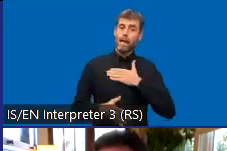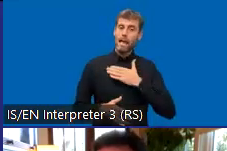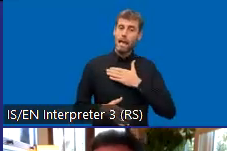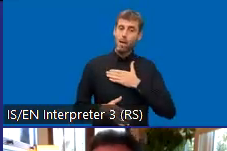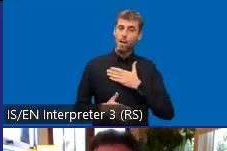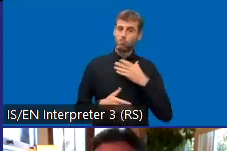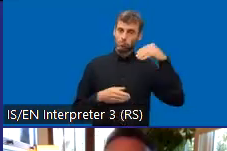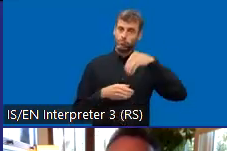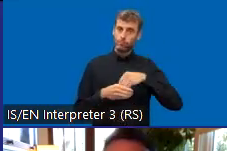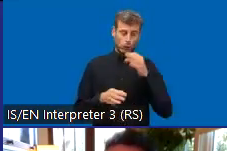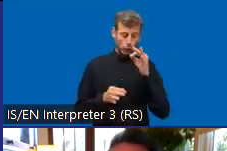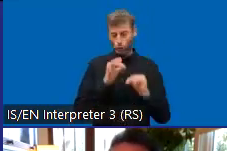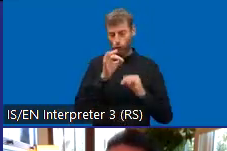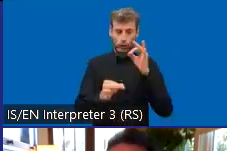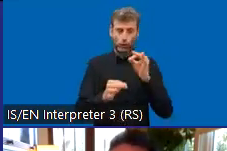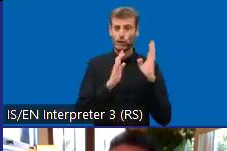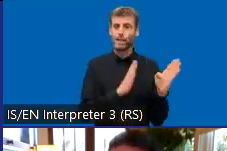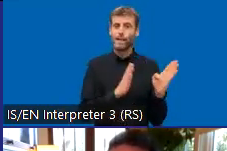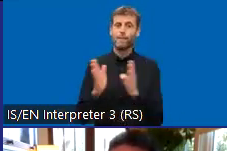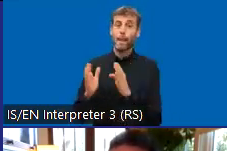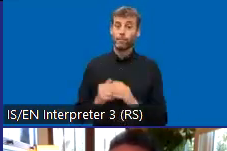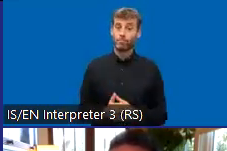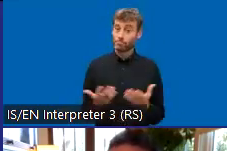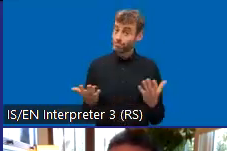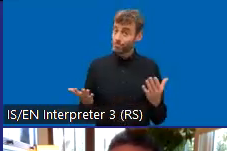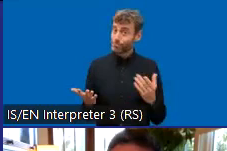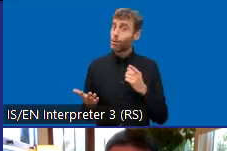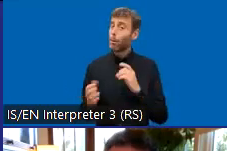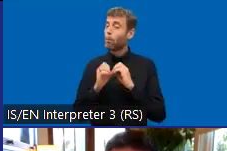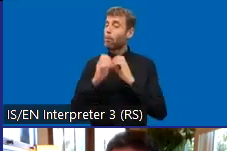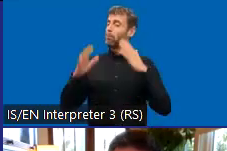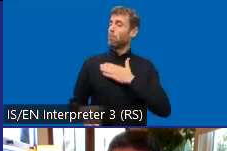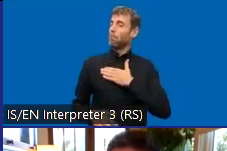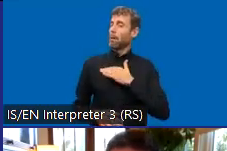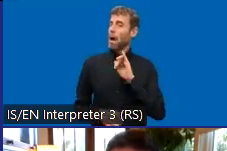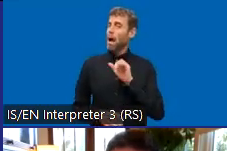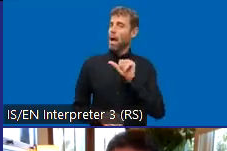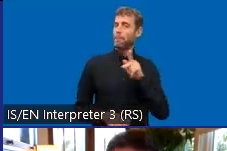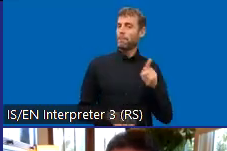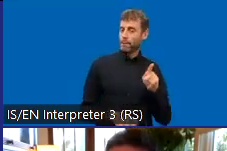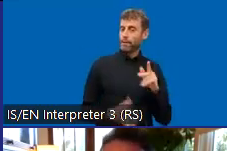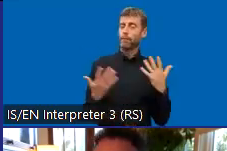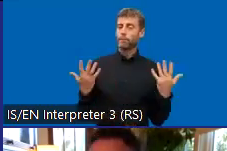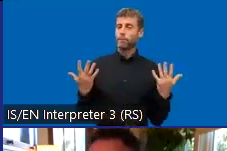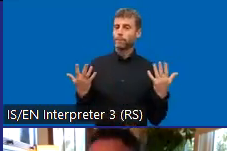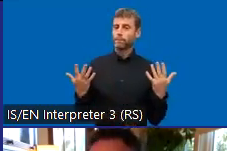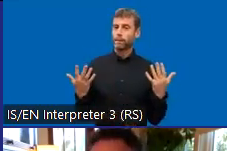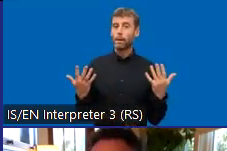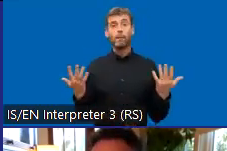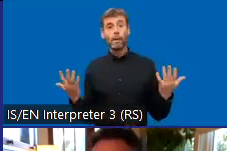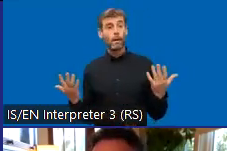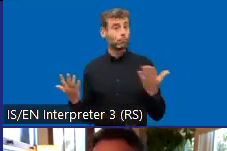So that's a little bit of what's going on with IAAP right now. And I want to open it up for Q&A.